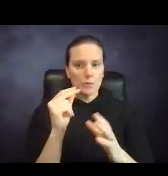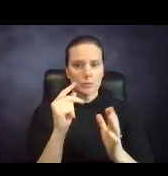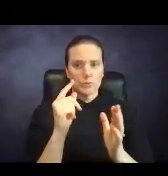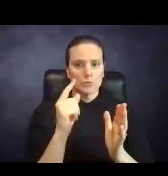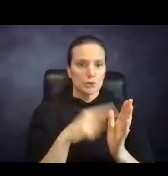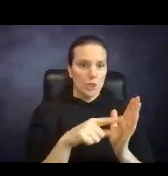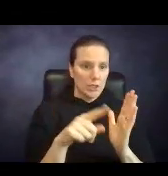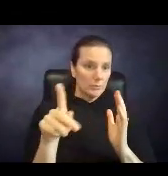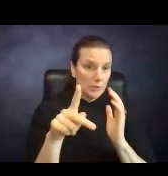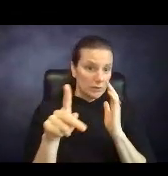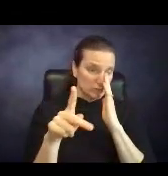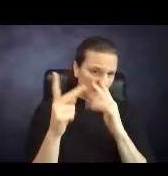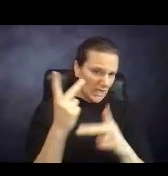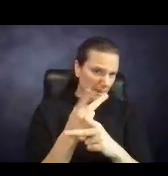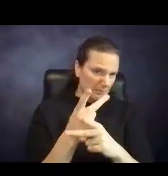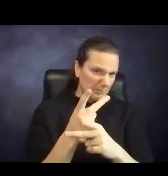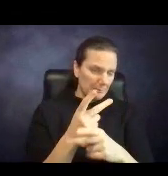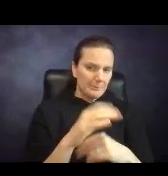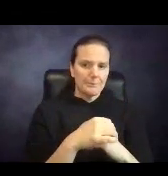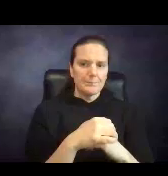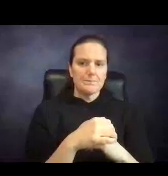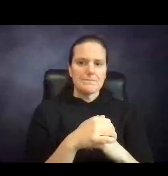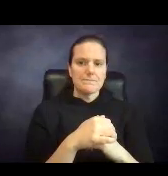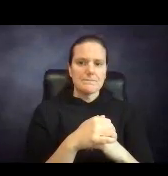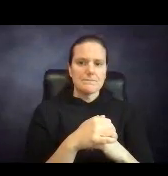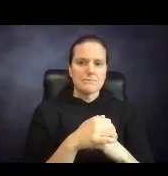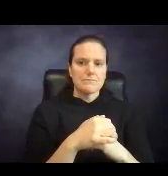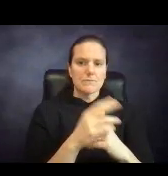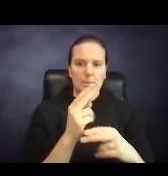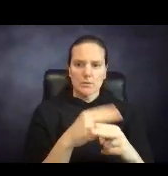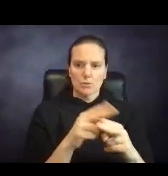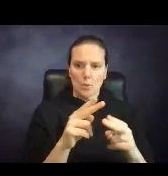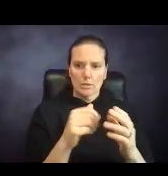to kinda keep it there or to to keep it short 'cause they oppose each other.